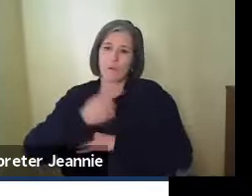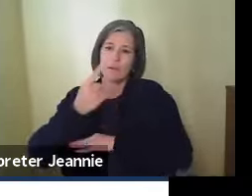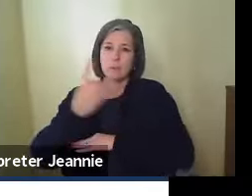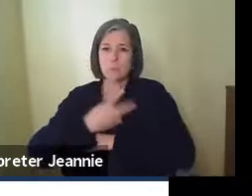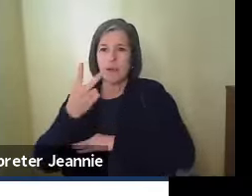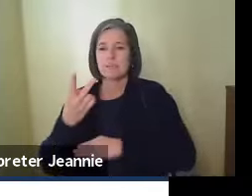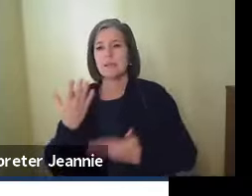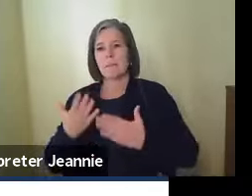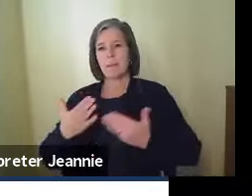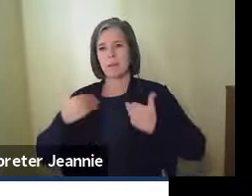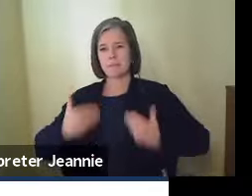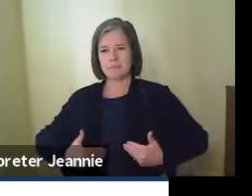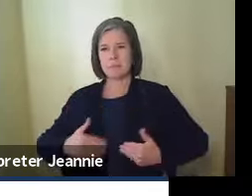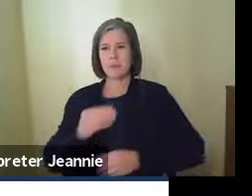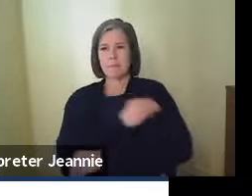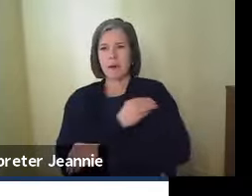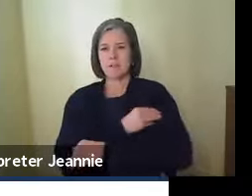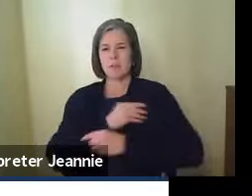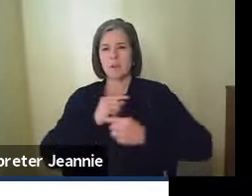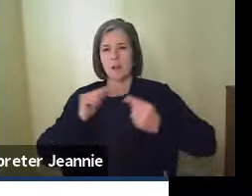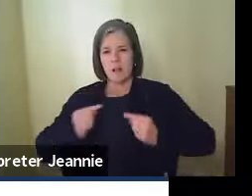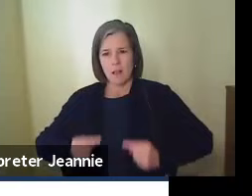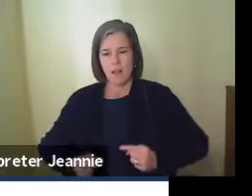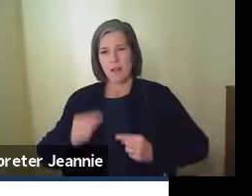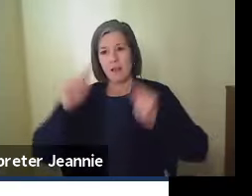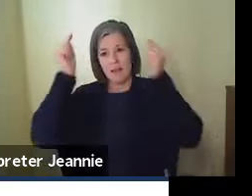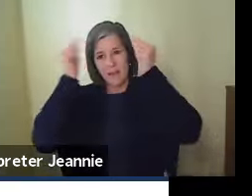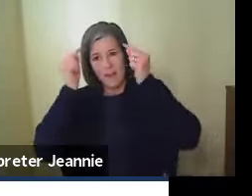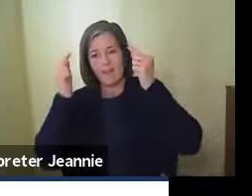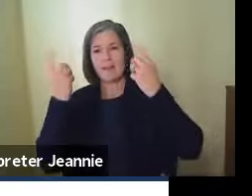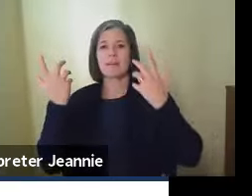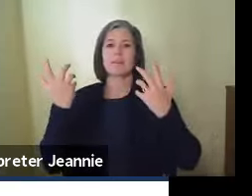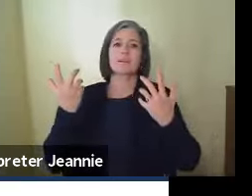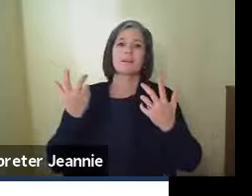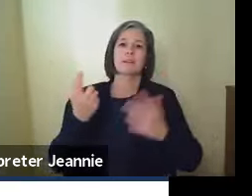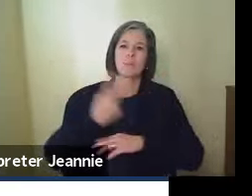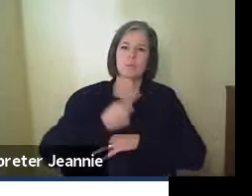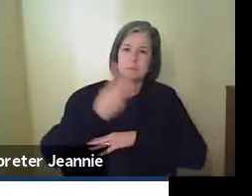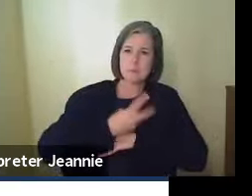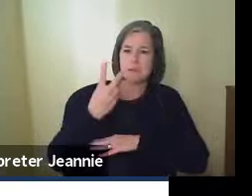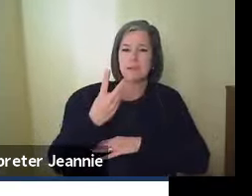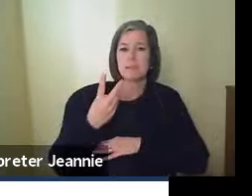or body aches or headache for a day or two. The most common reported more serious